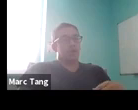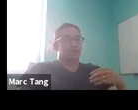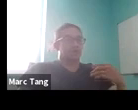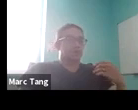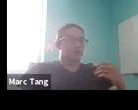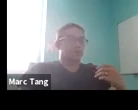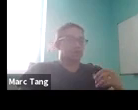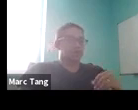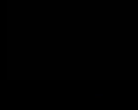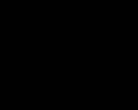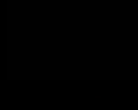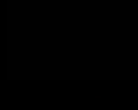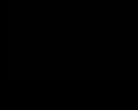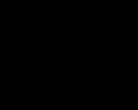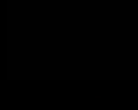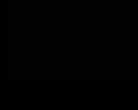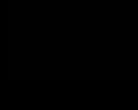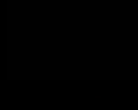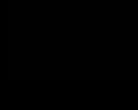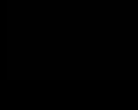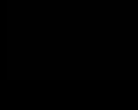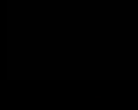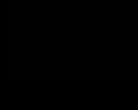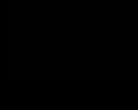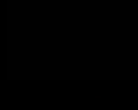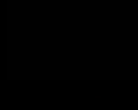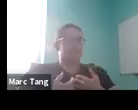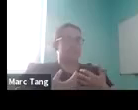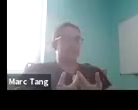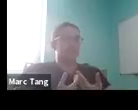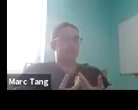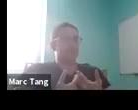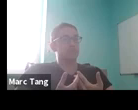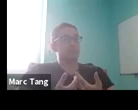so of course this is not true at least in my opinion and i think a lot of people in the